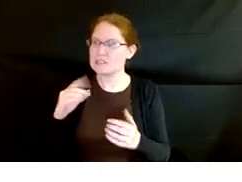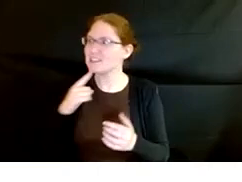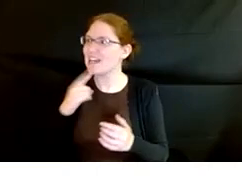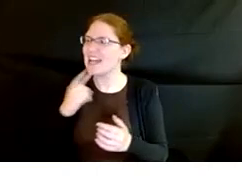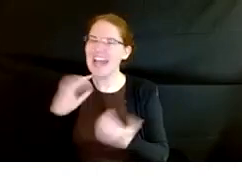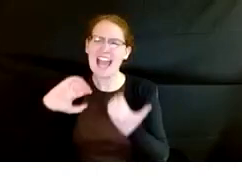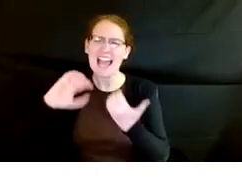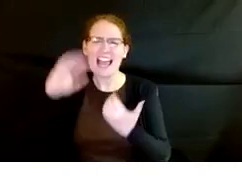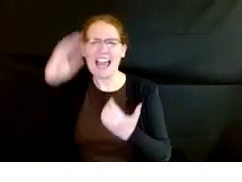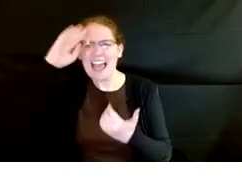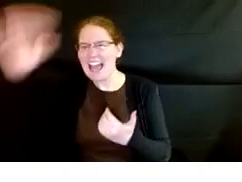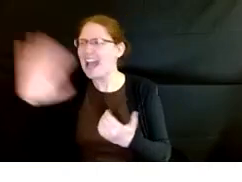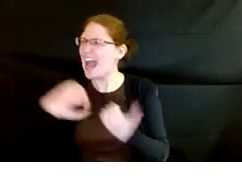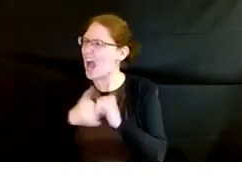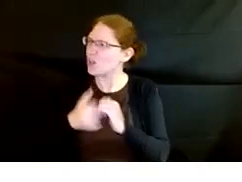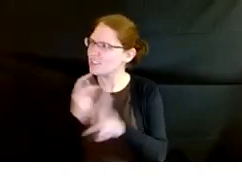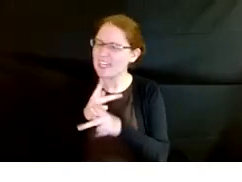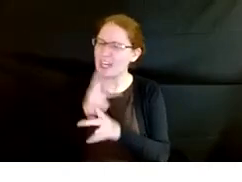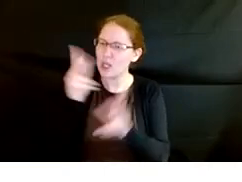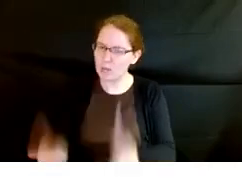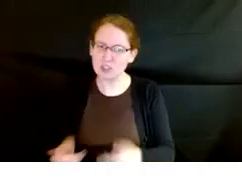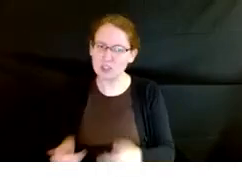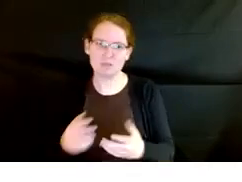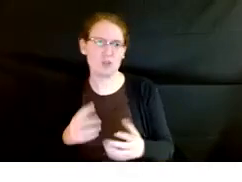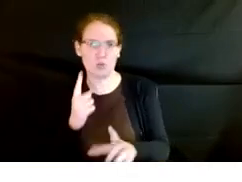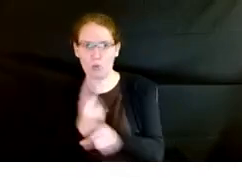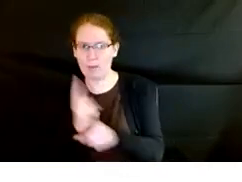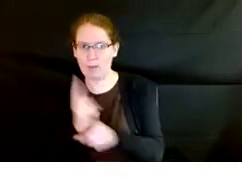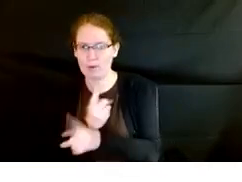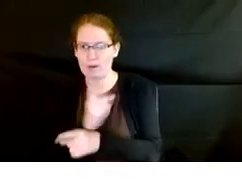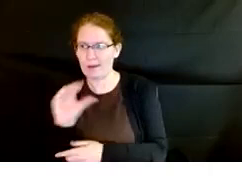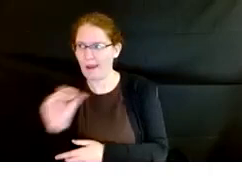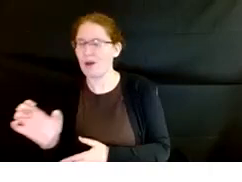need and also how do you make sure they're actually you know having the accommodations that